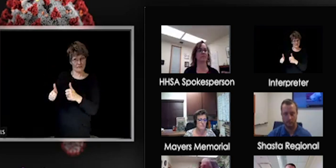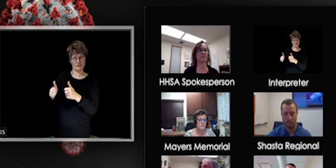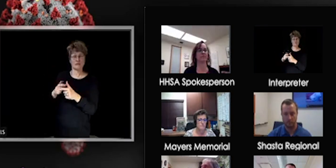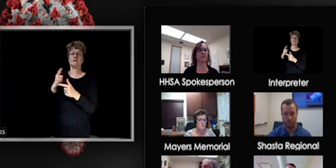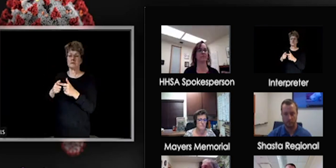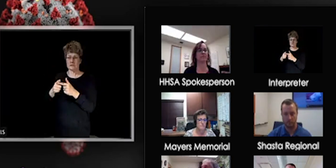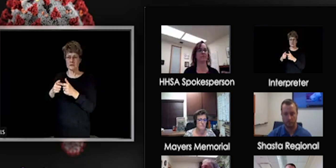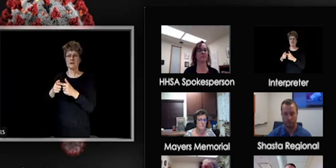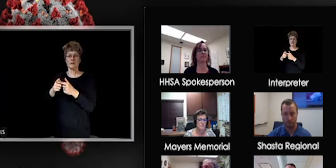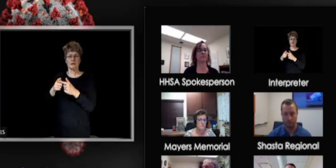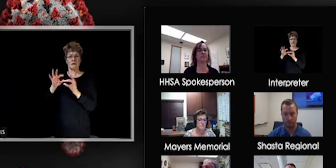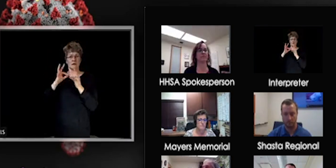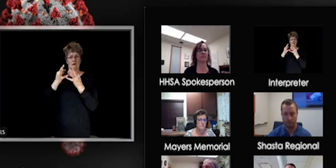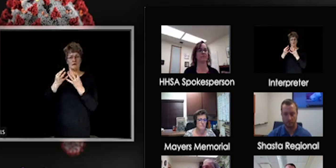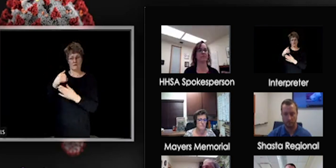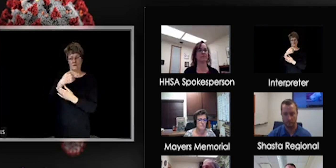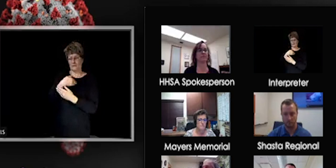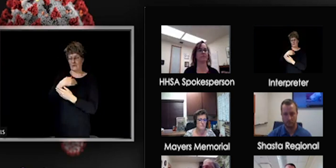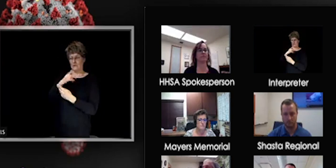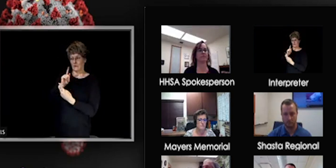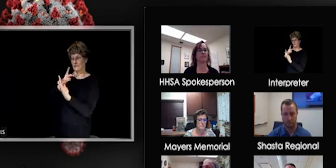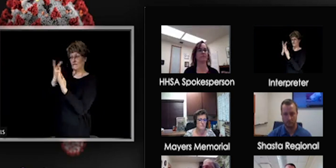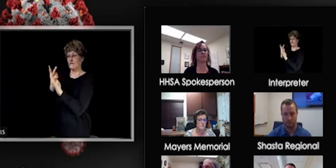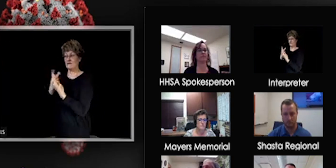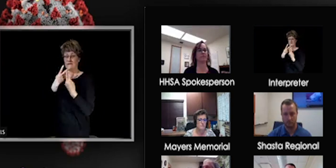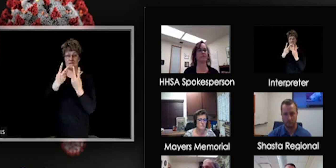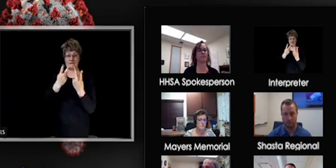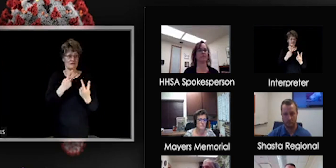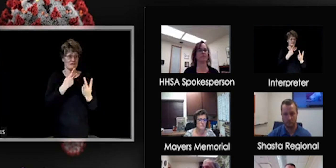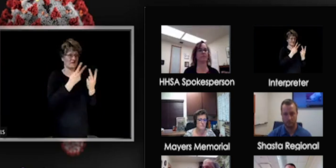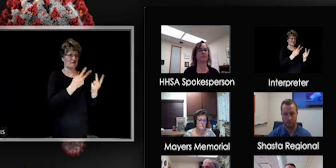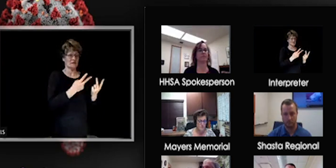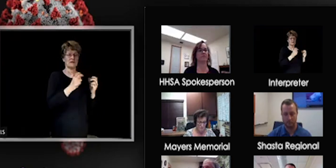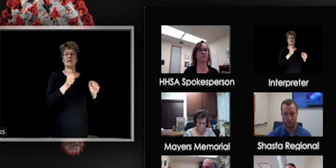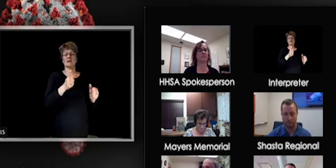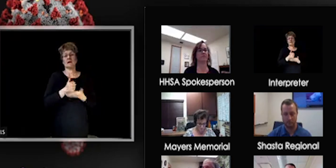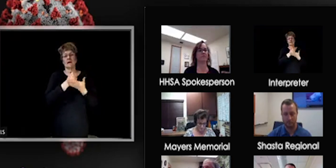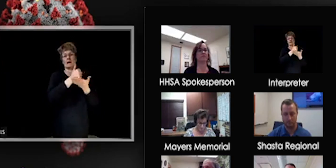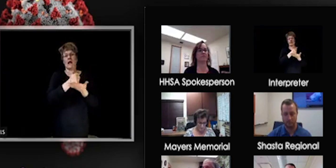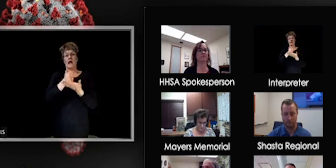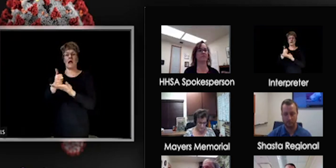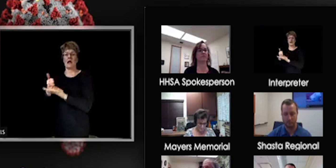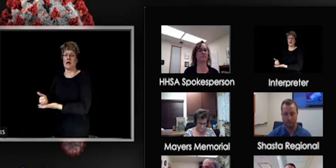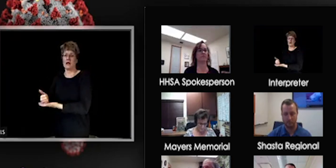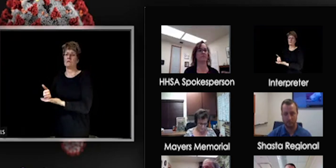clinically, we’re allowing that, but it’s all exception based. So, we ask the public